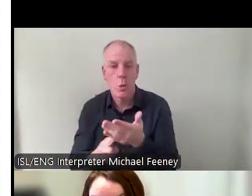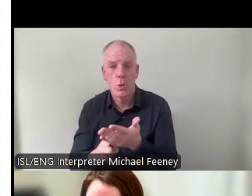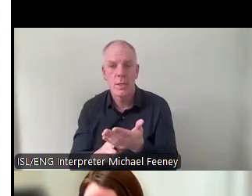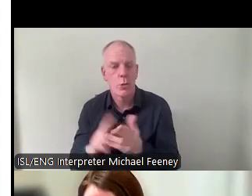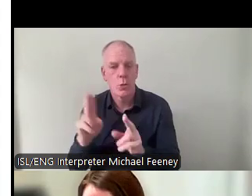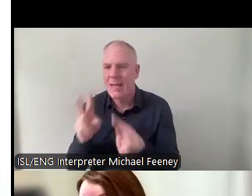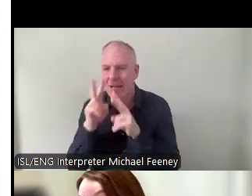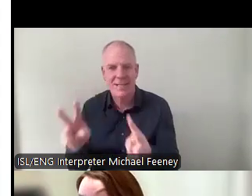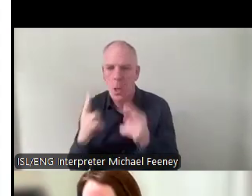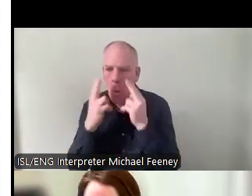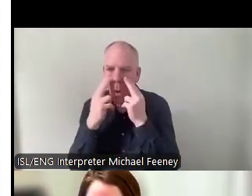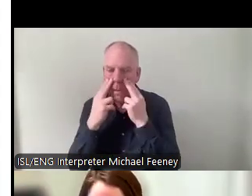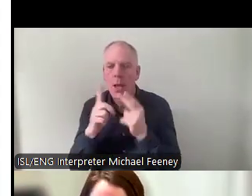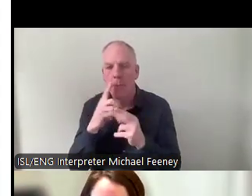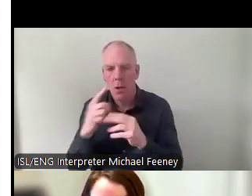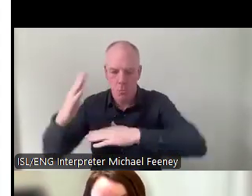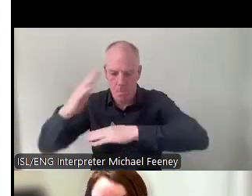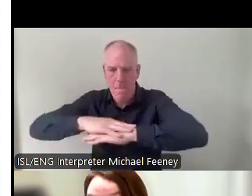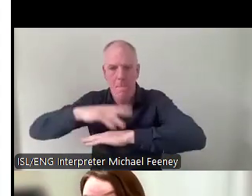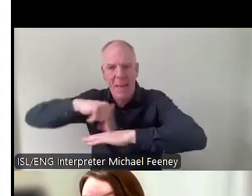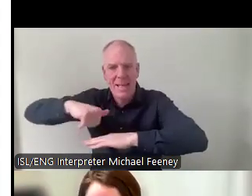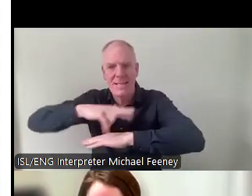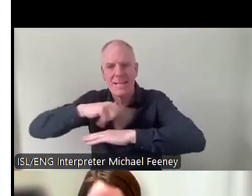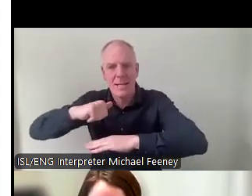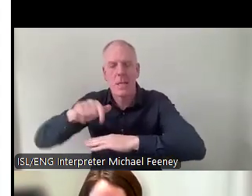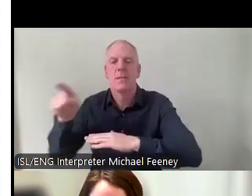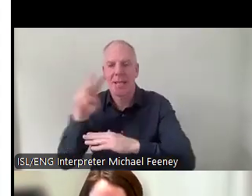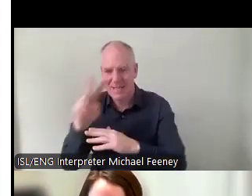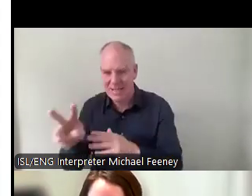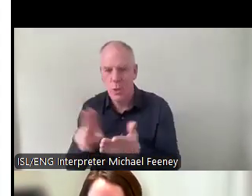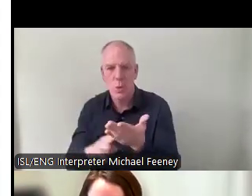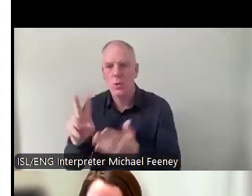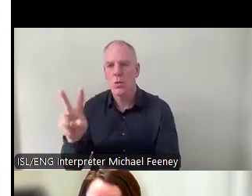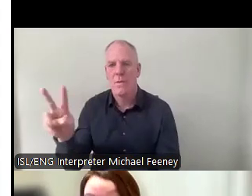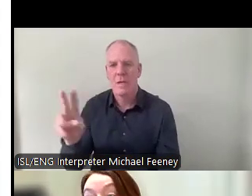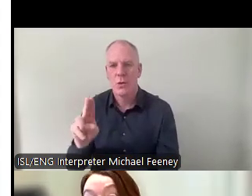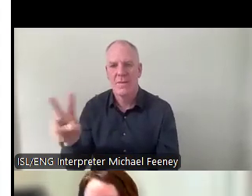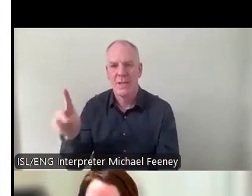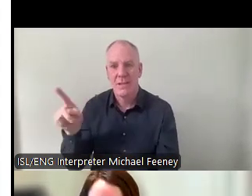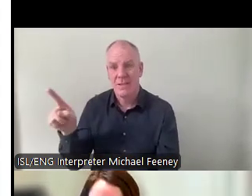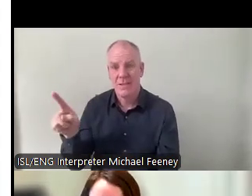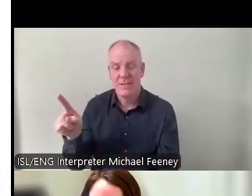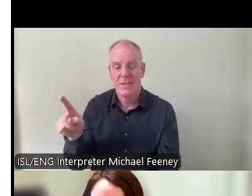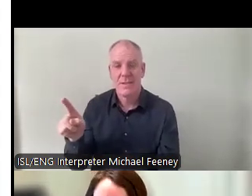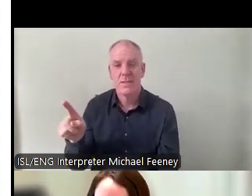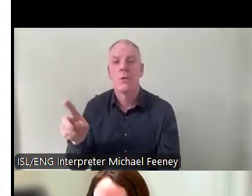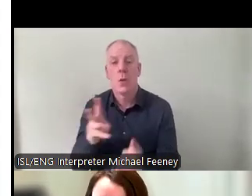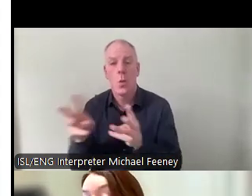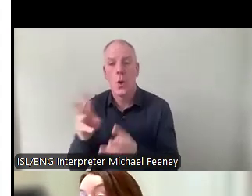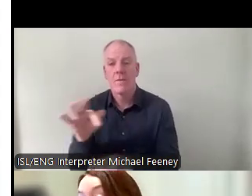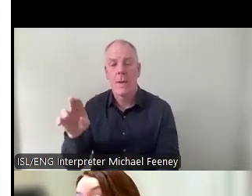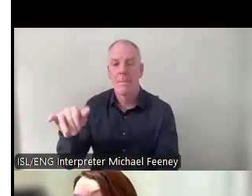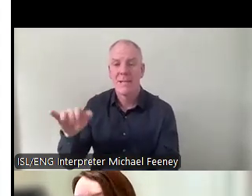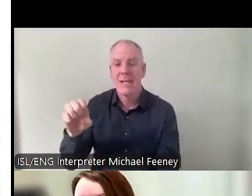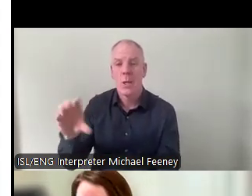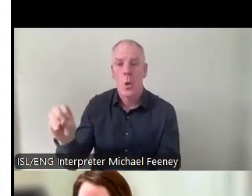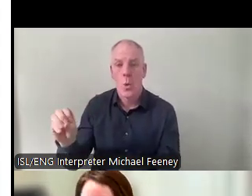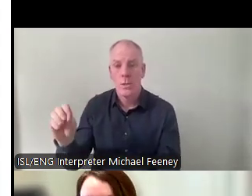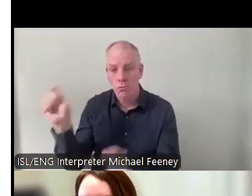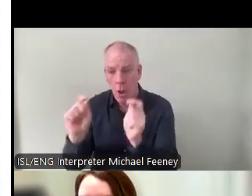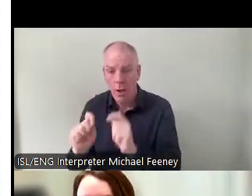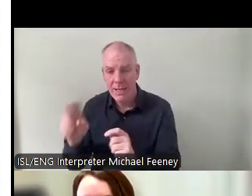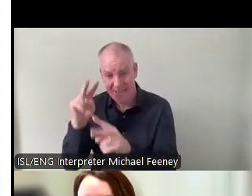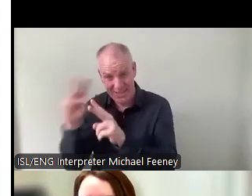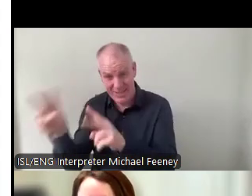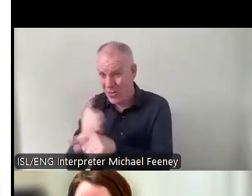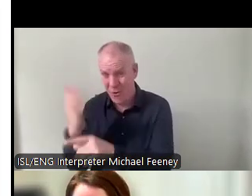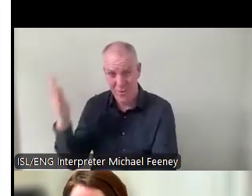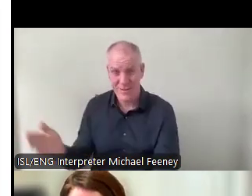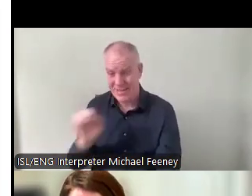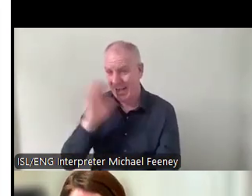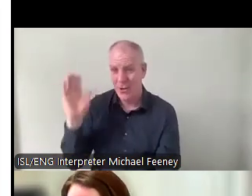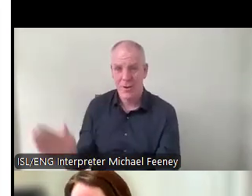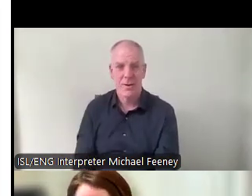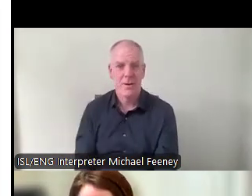naked eye because they're covered by paint are revealed using this method. So in this case, the workings of Mazzolino's chaotic composition can be seen. So I just want to